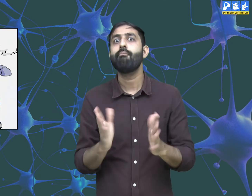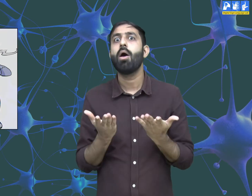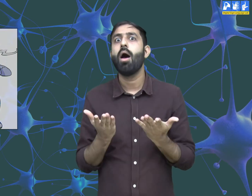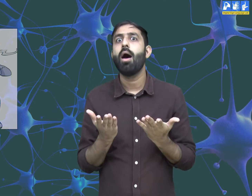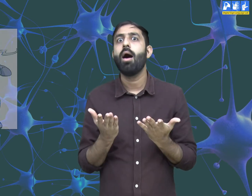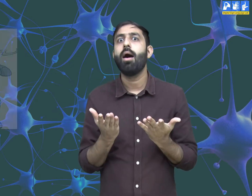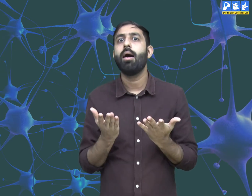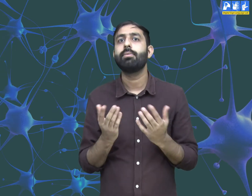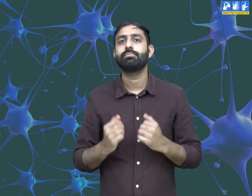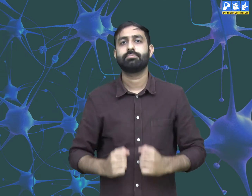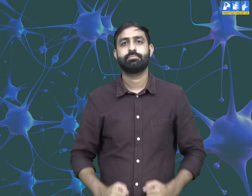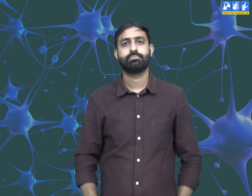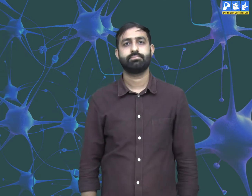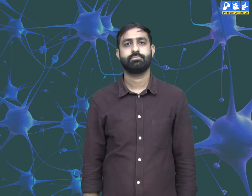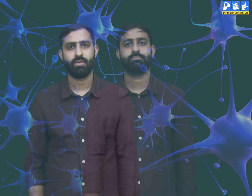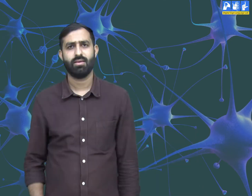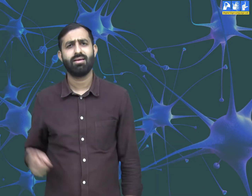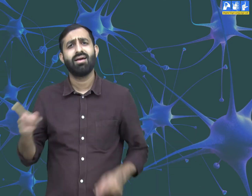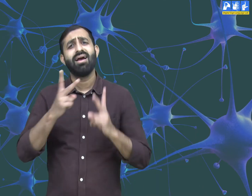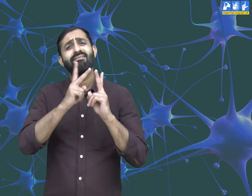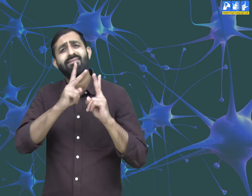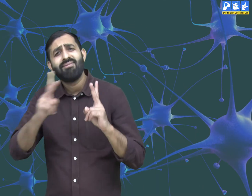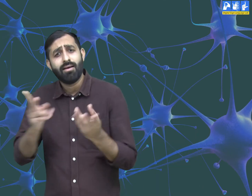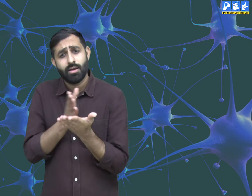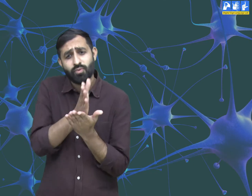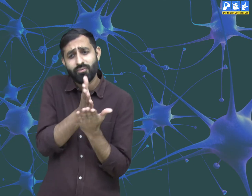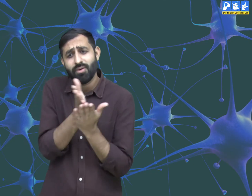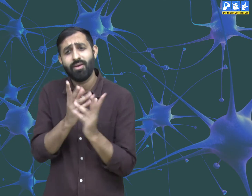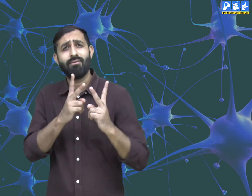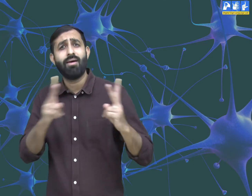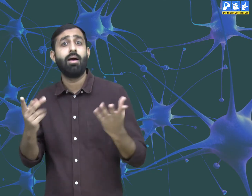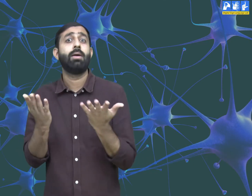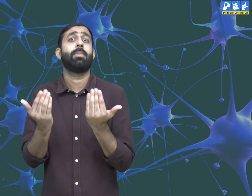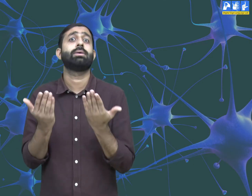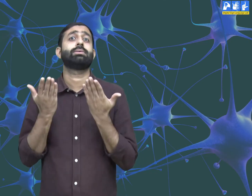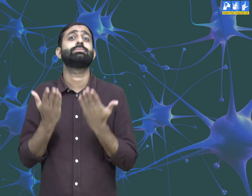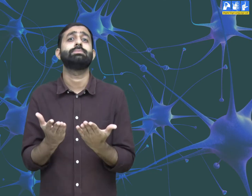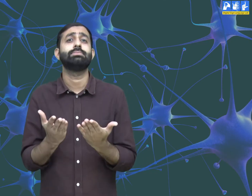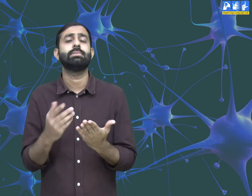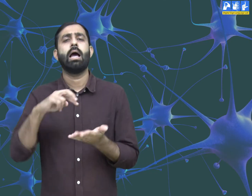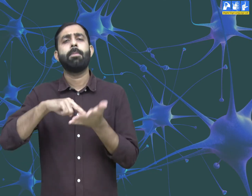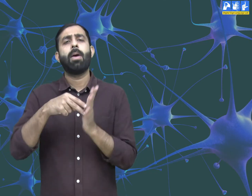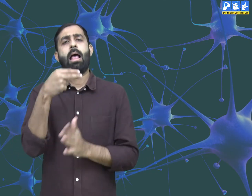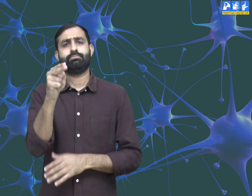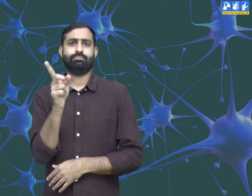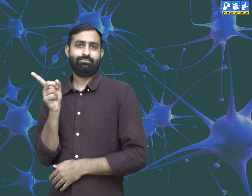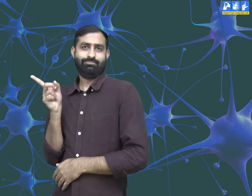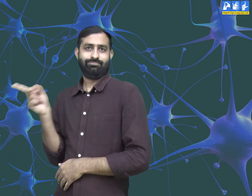and sends information. This is how we get sensory information.